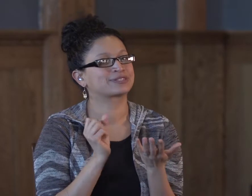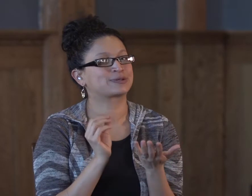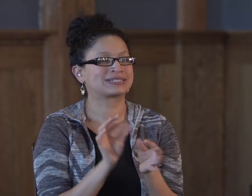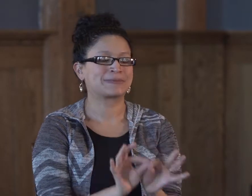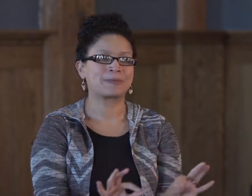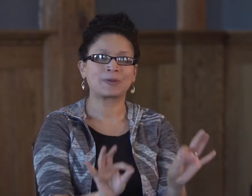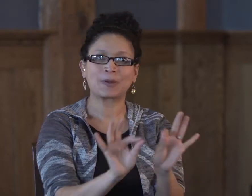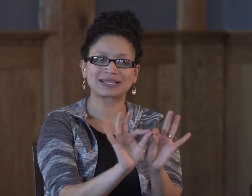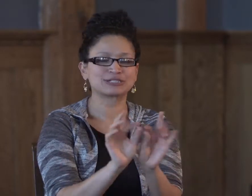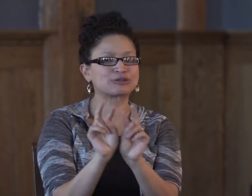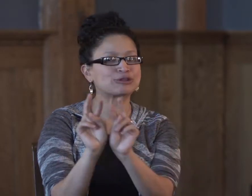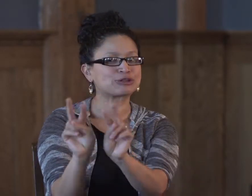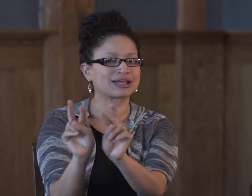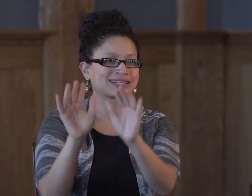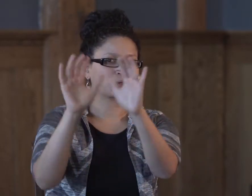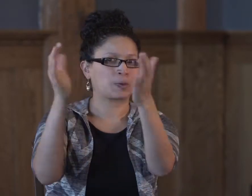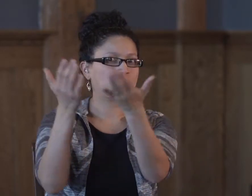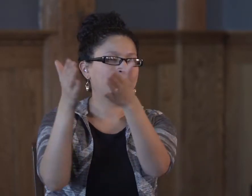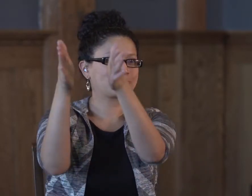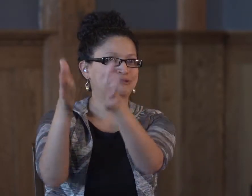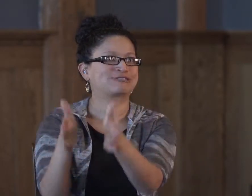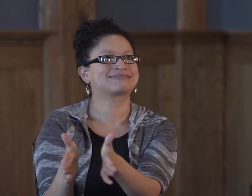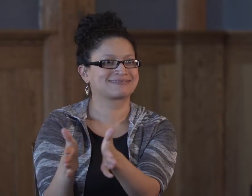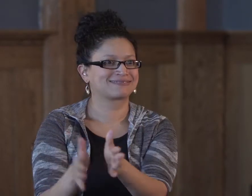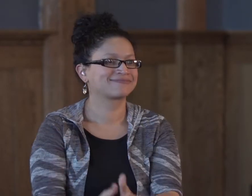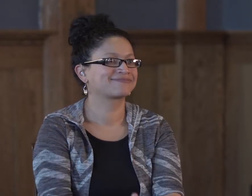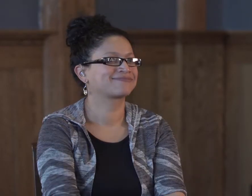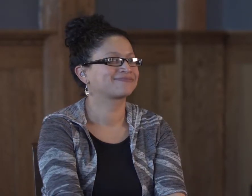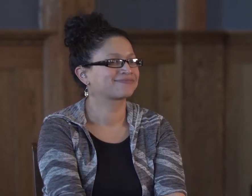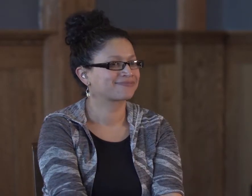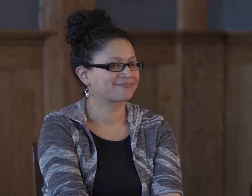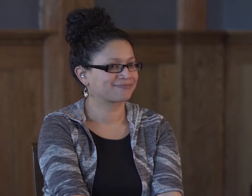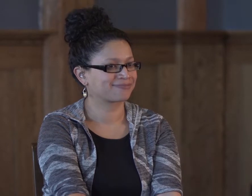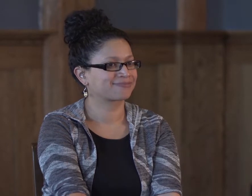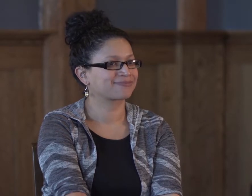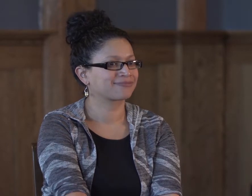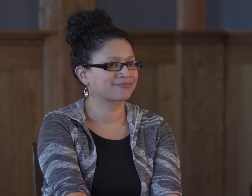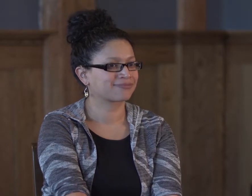language can ensure that that Deaf person is comfortable and looking at them as a whole